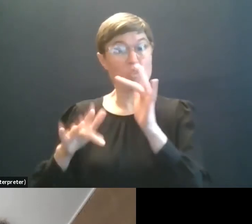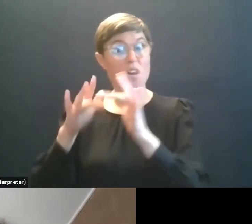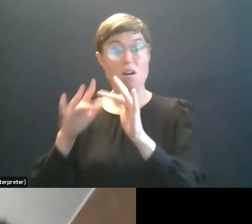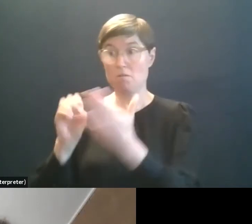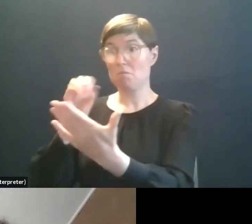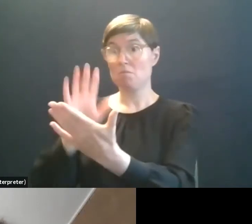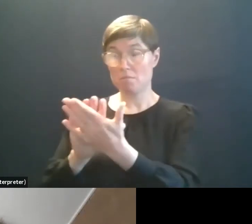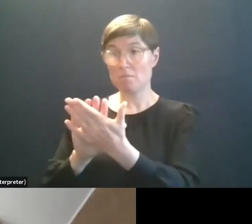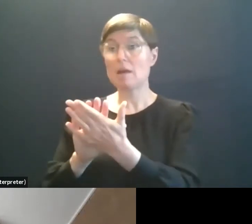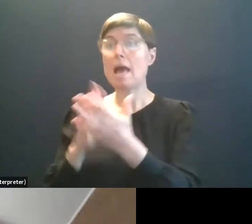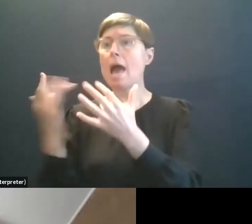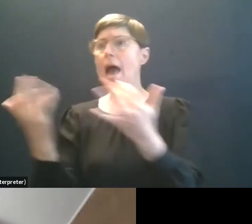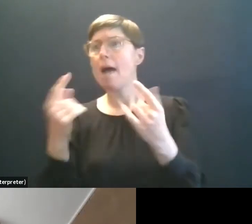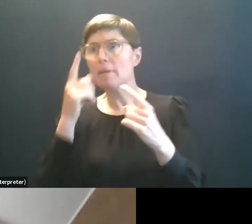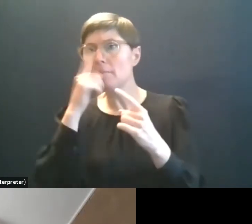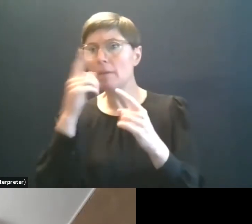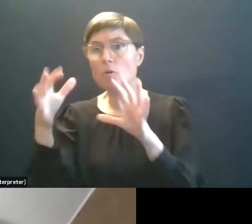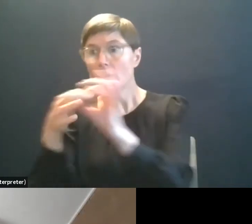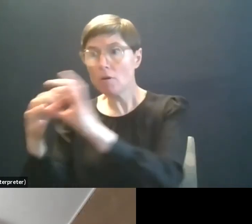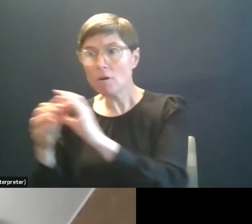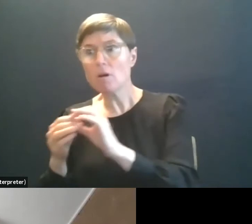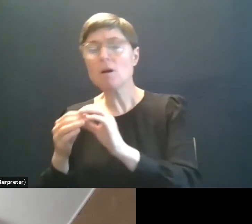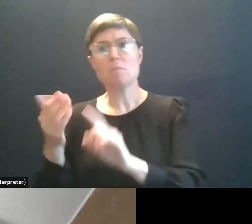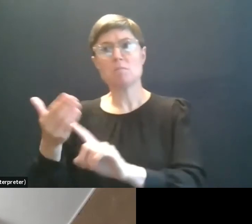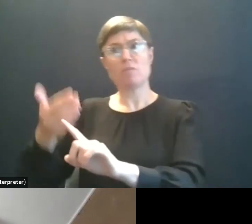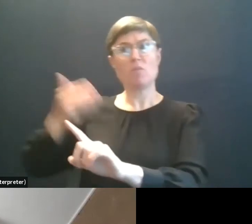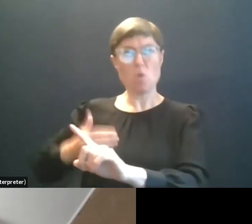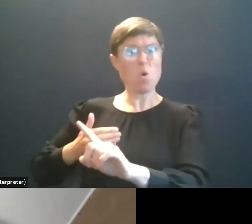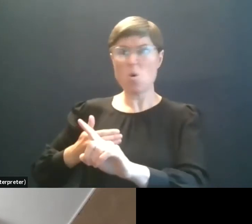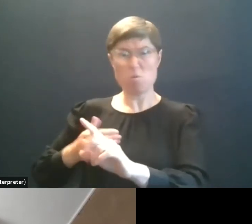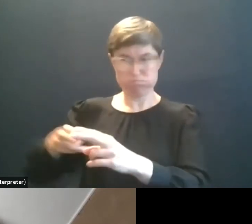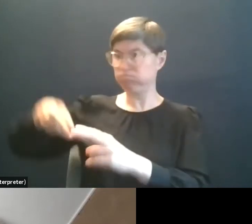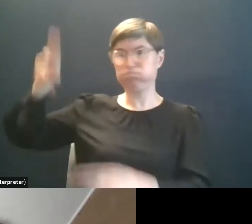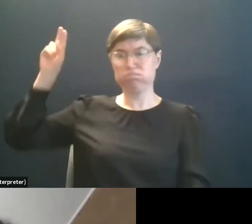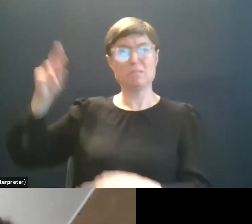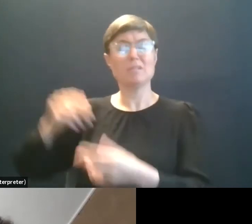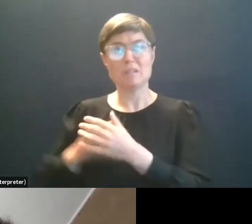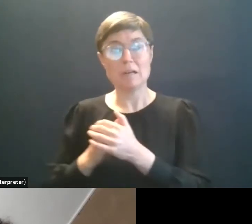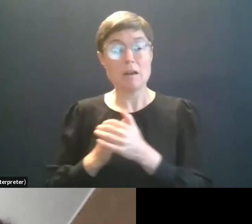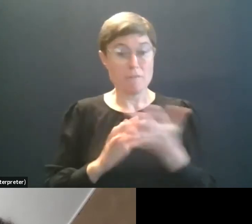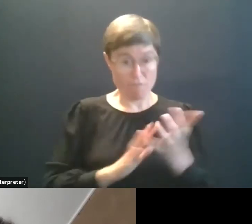times the level of the numbers who had been engaged in discussions about the bushfires.